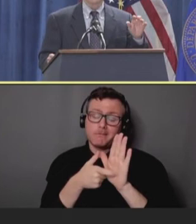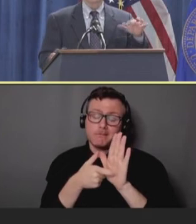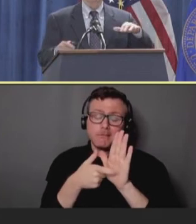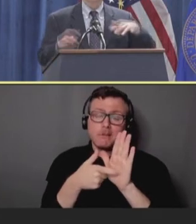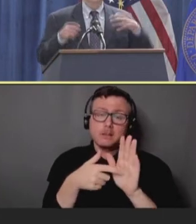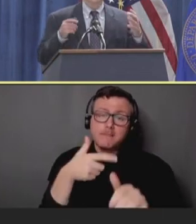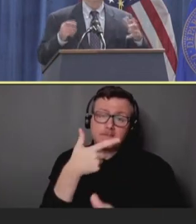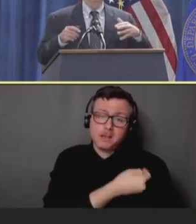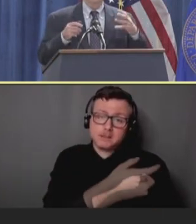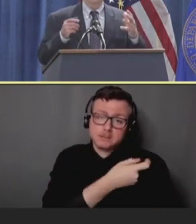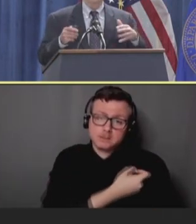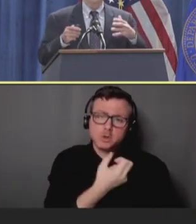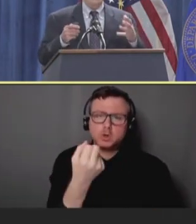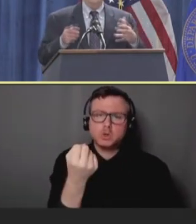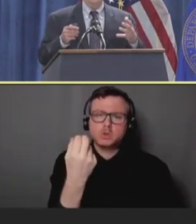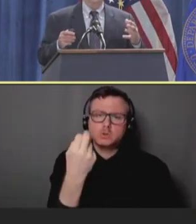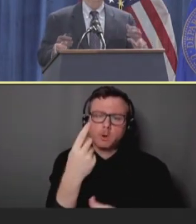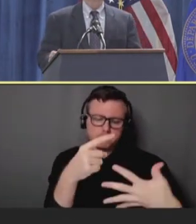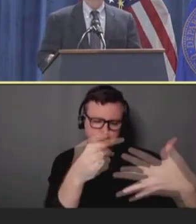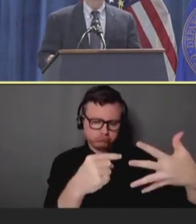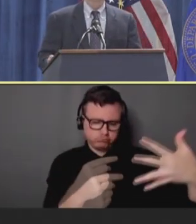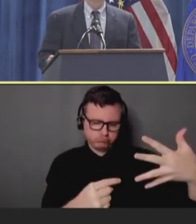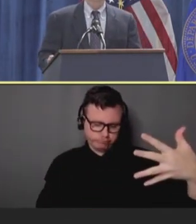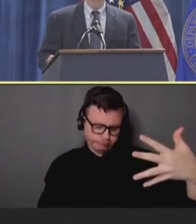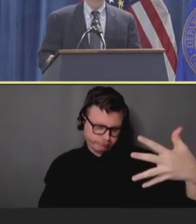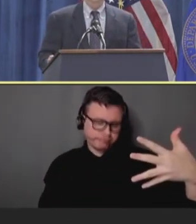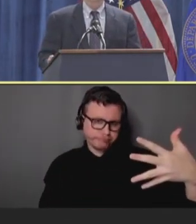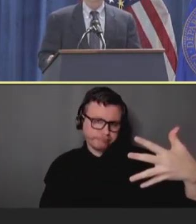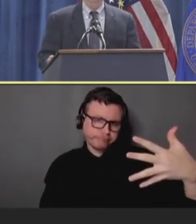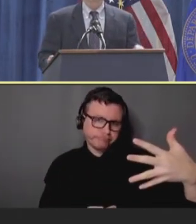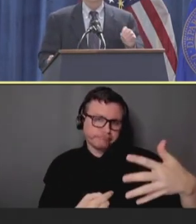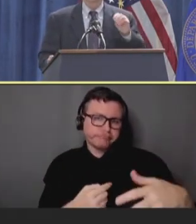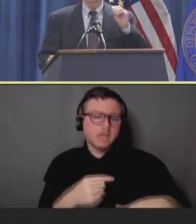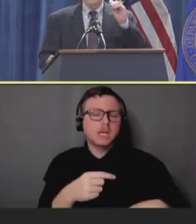having all 12 traditional vaccines.